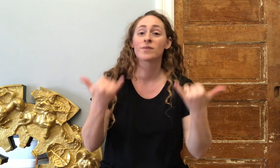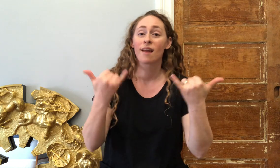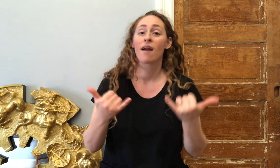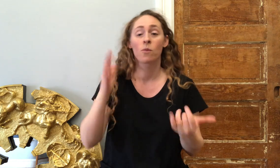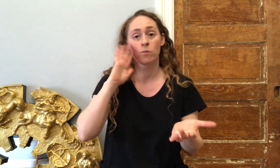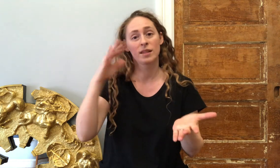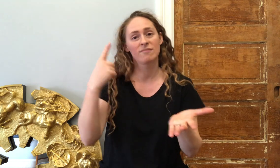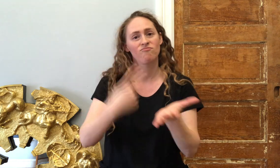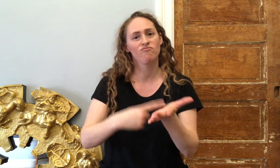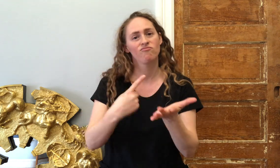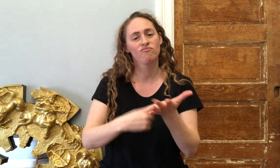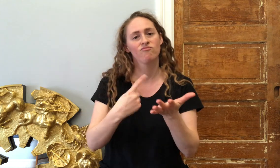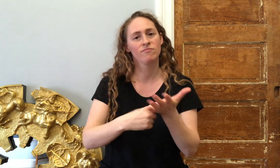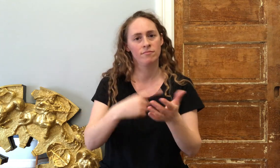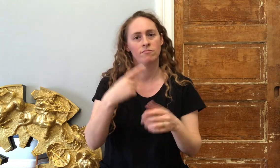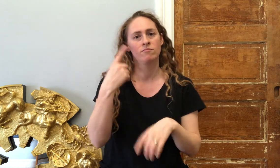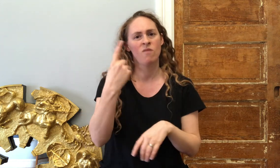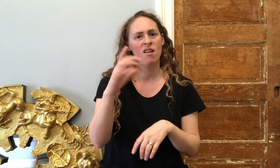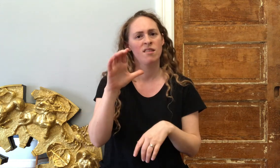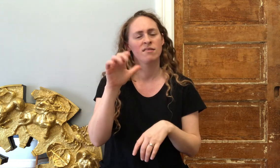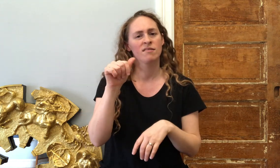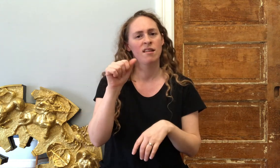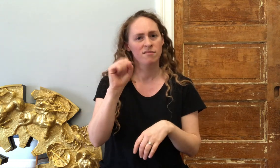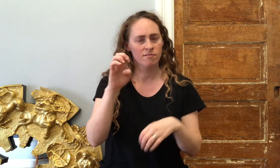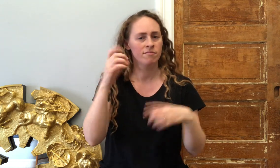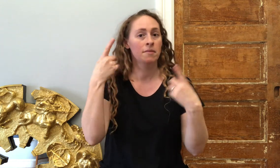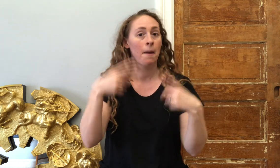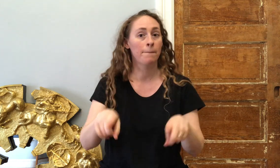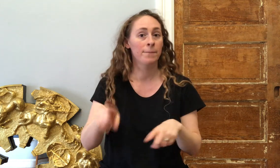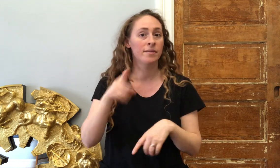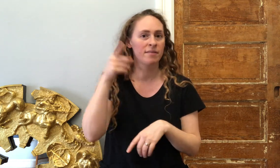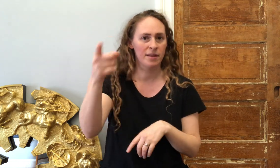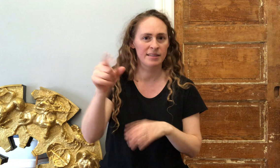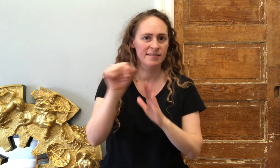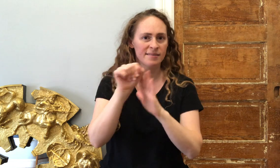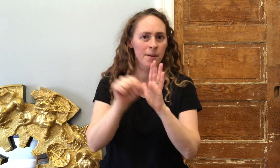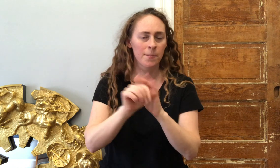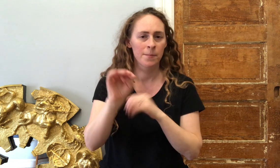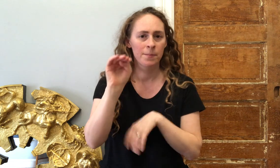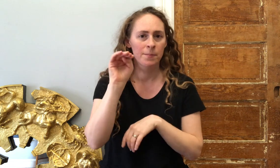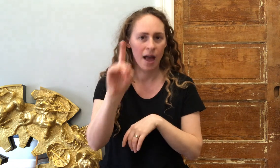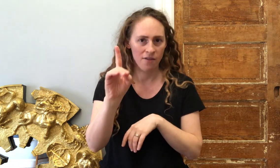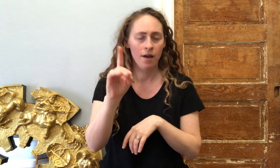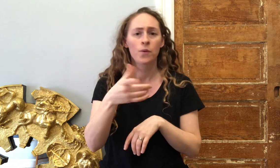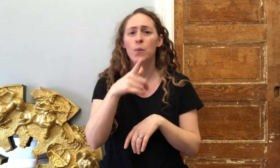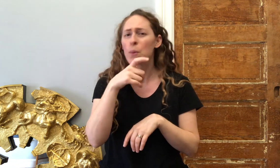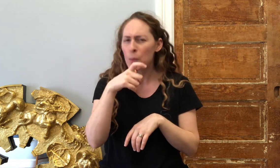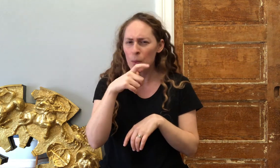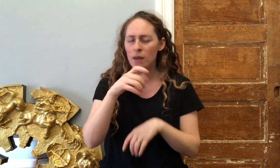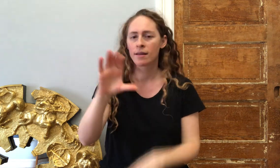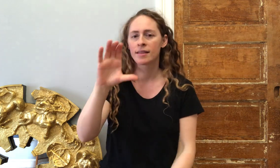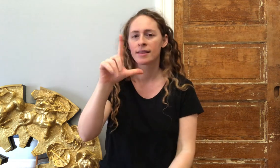Today I will discuss a case that happened in the state of Maryland